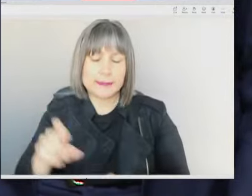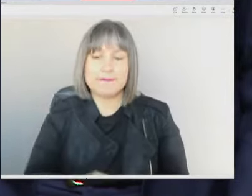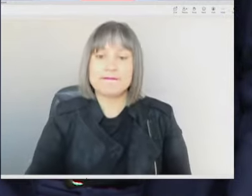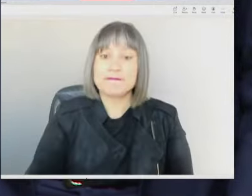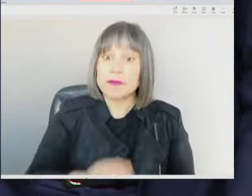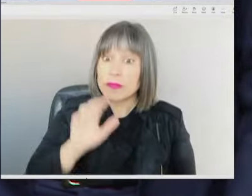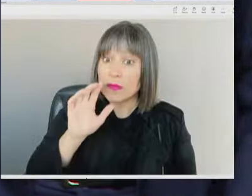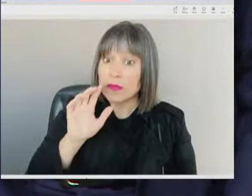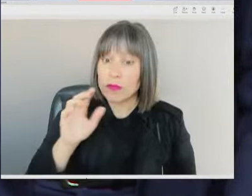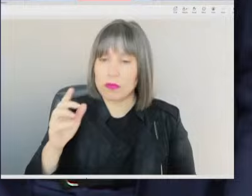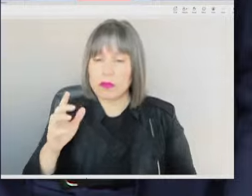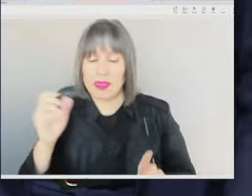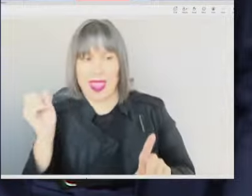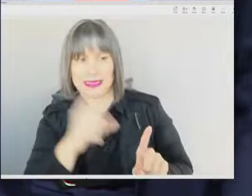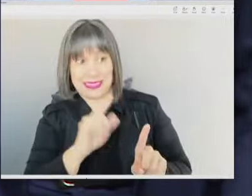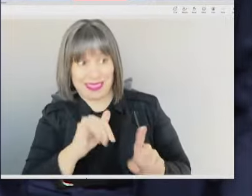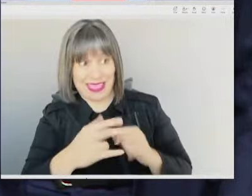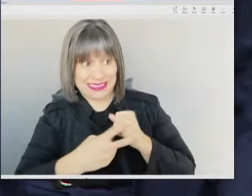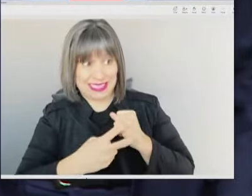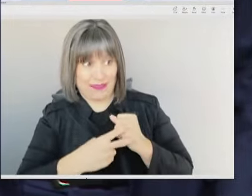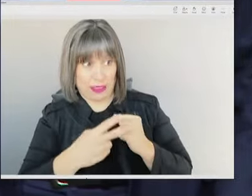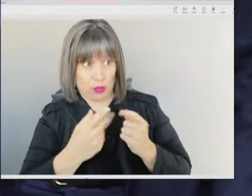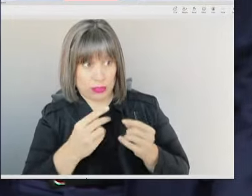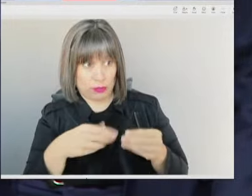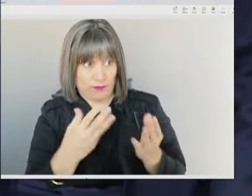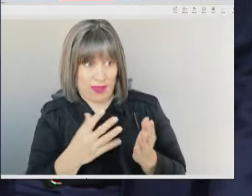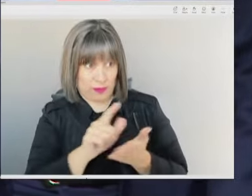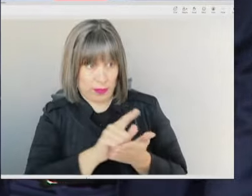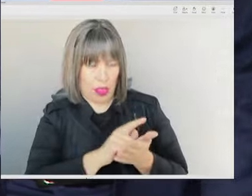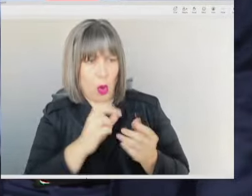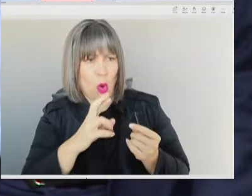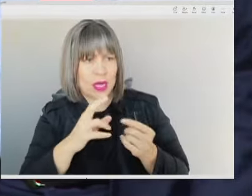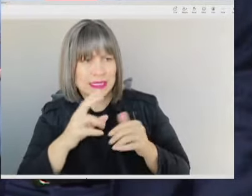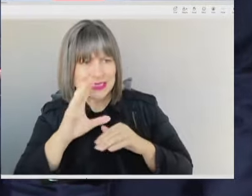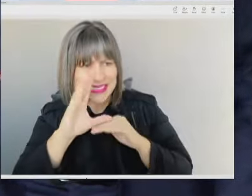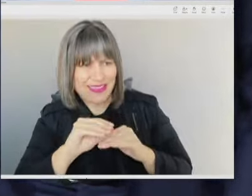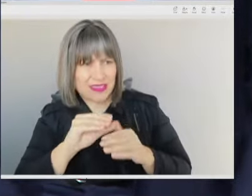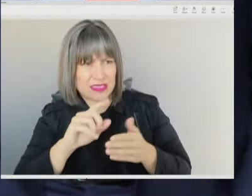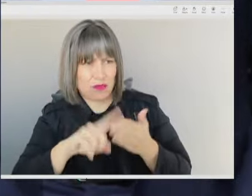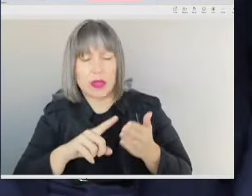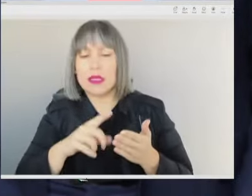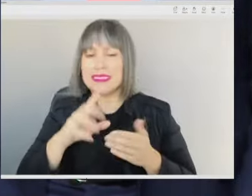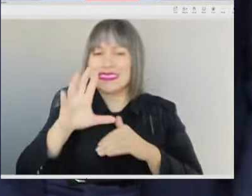was provided in the law or savings off of what they were already -- Daniel Brillman: Savings off of what otherwise would have been charged, right?